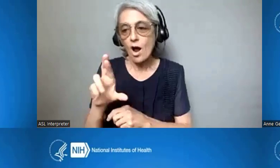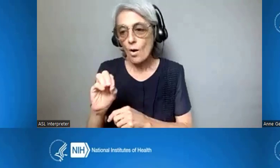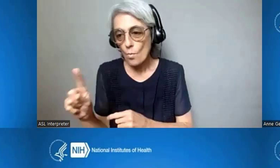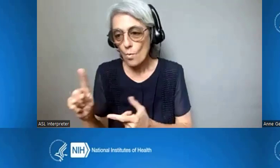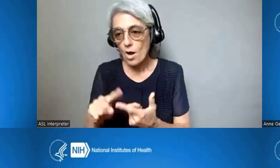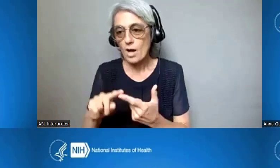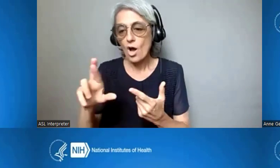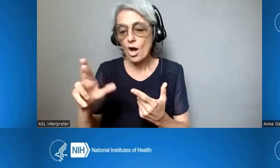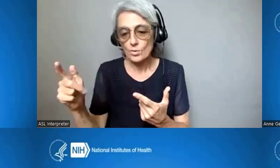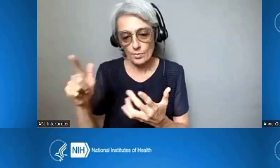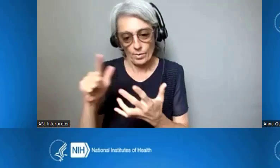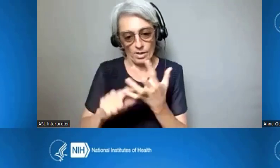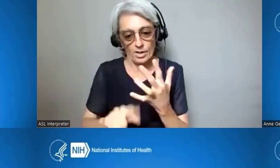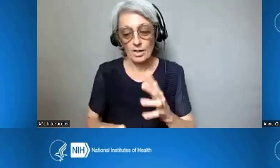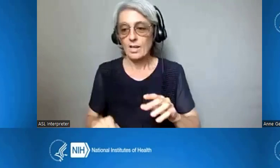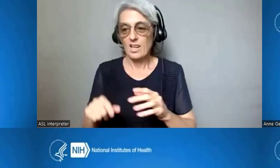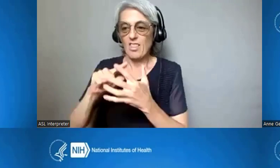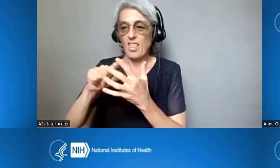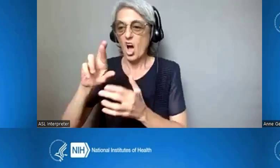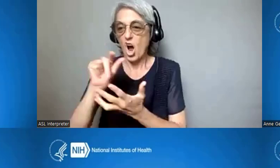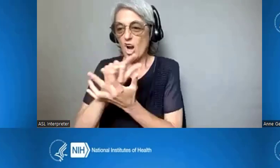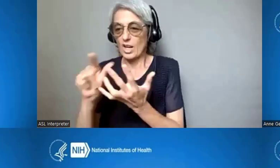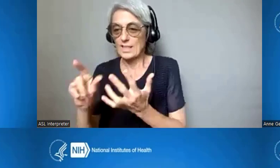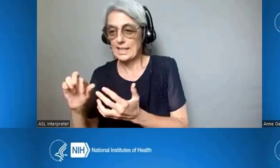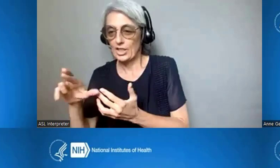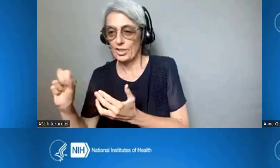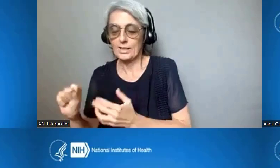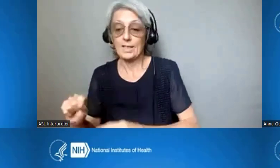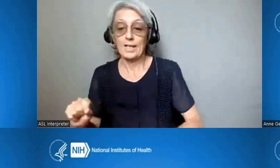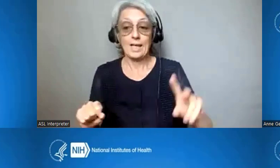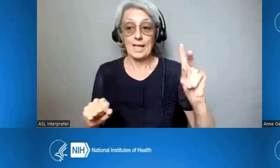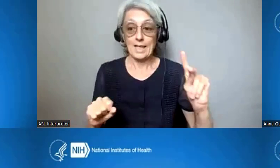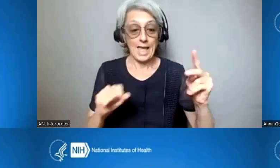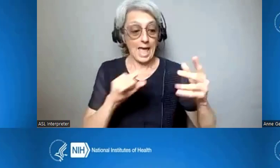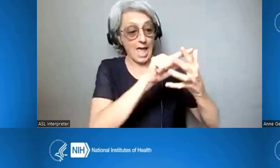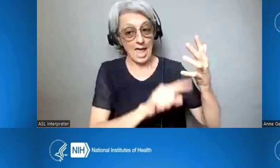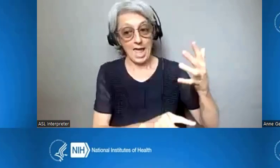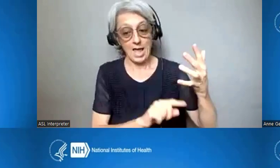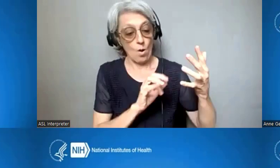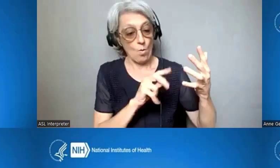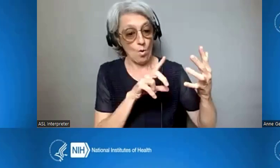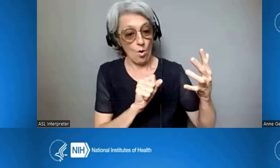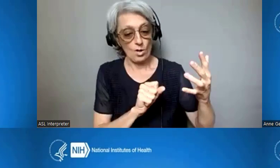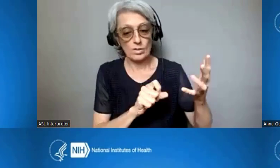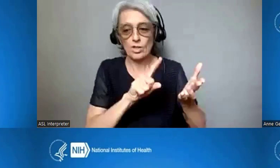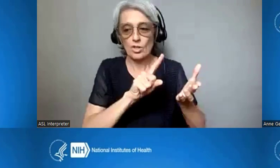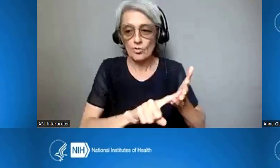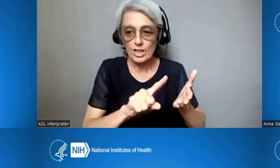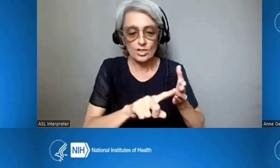The K series awards, as in this case, are research career development awards,